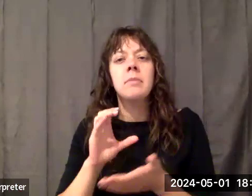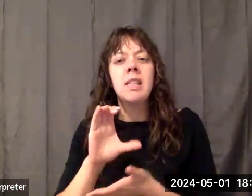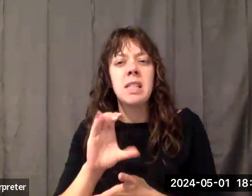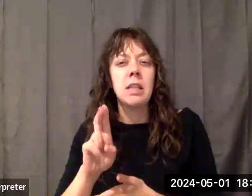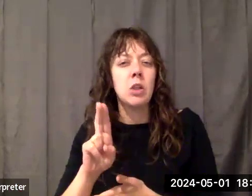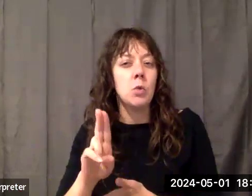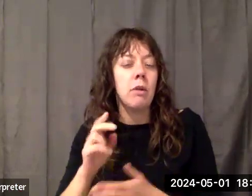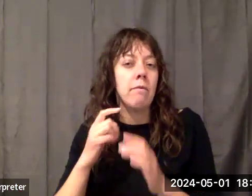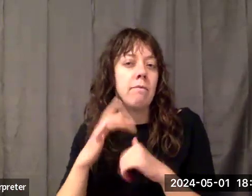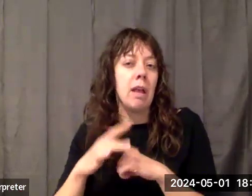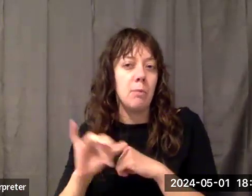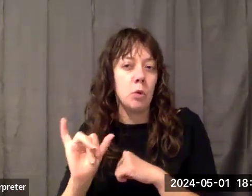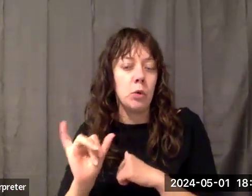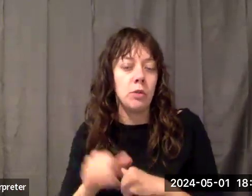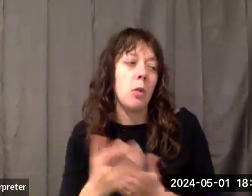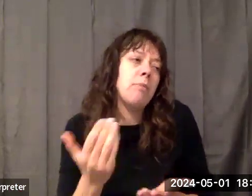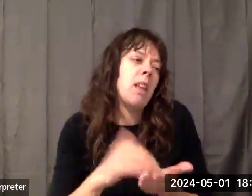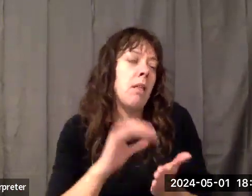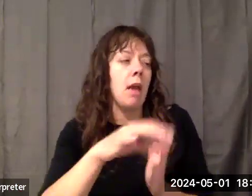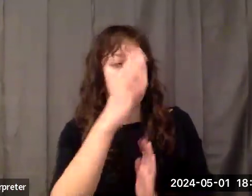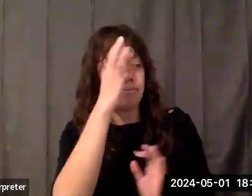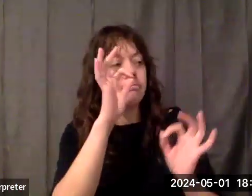Thank you again, Heather for that feedback. Comment and advocacy.